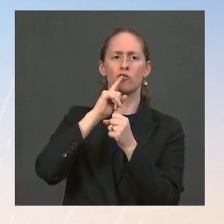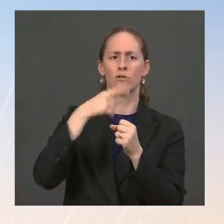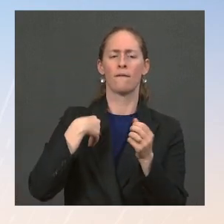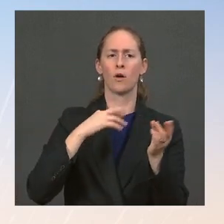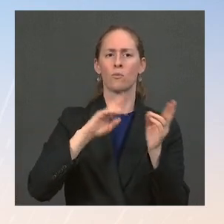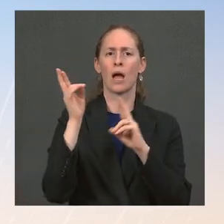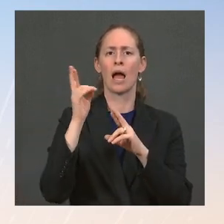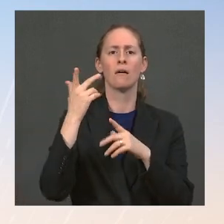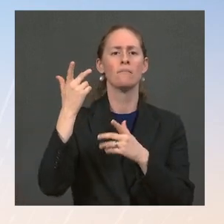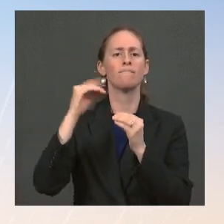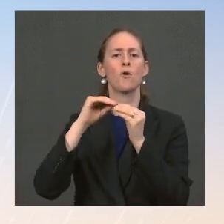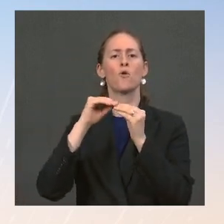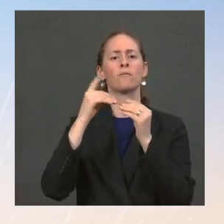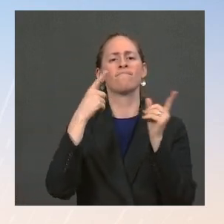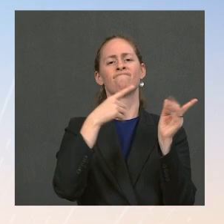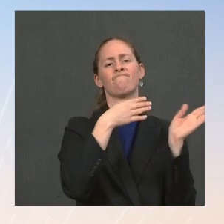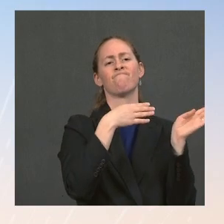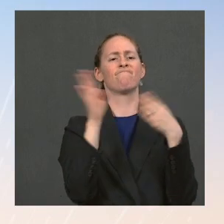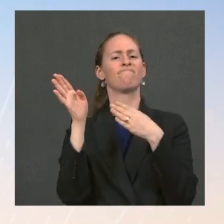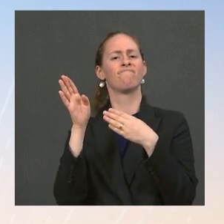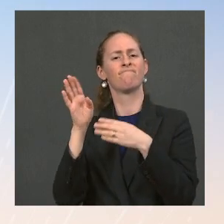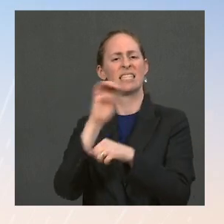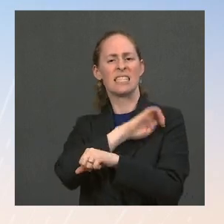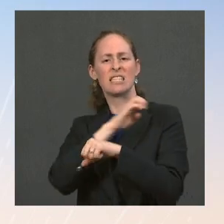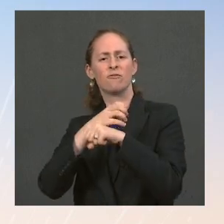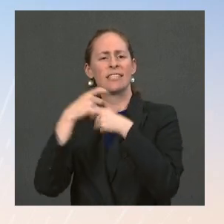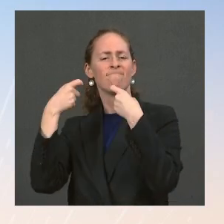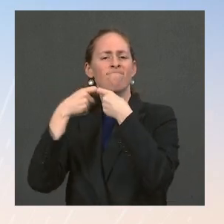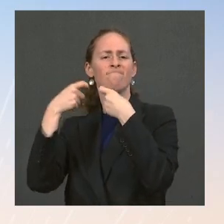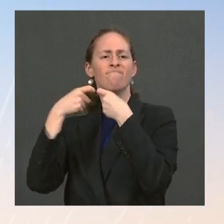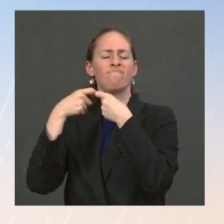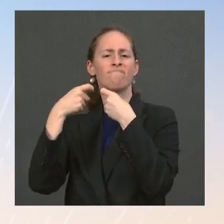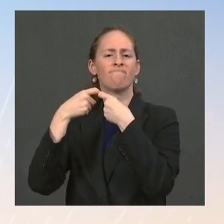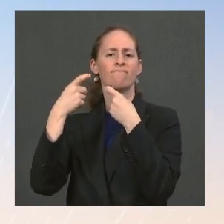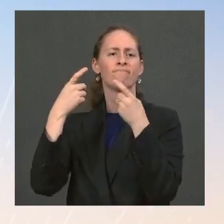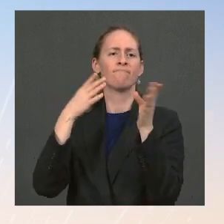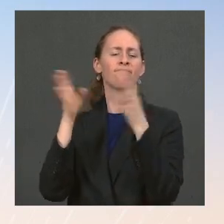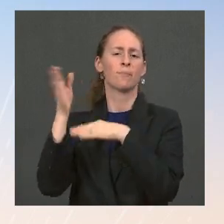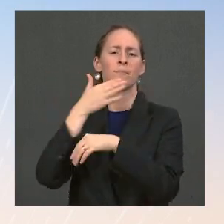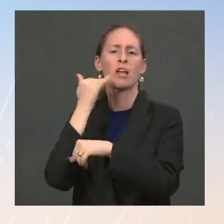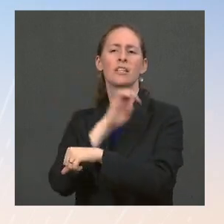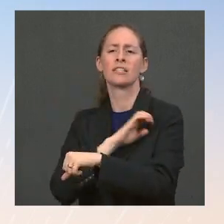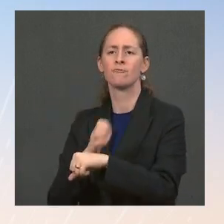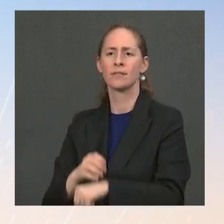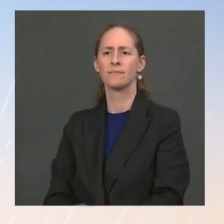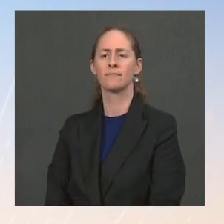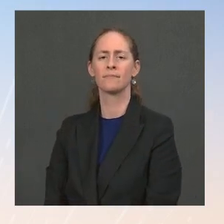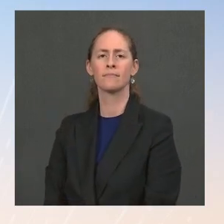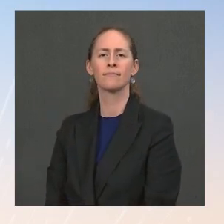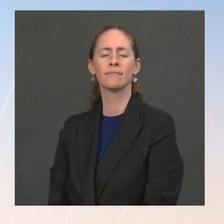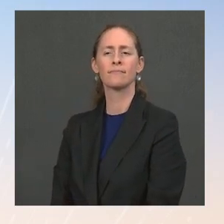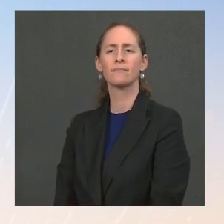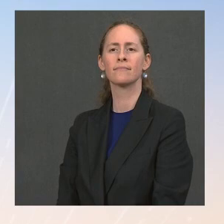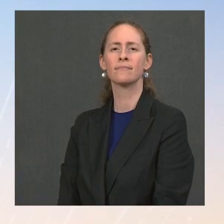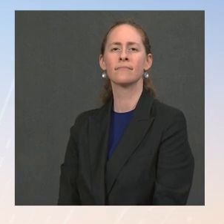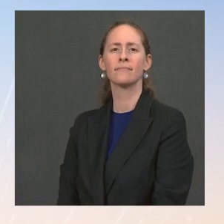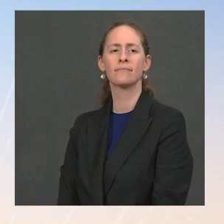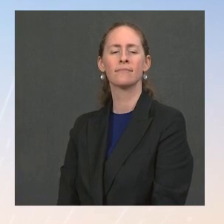which is exactly what the President's proposals would do. Go ahead. The Press: Thanks, Jen. As the January 6th committee looks to enforce some of the subpoenas